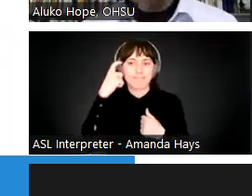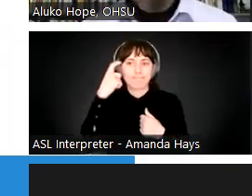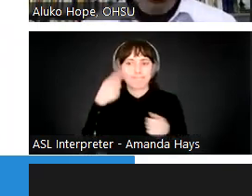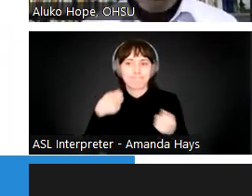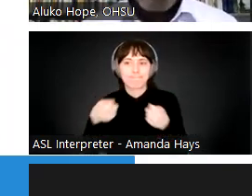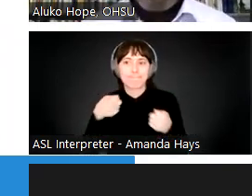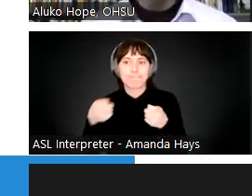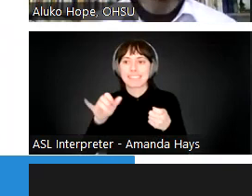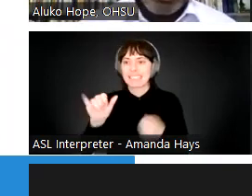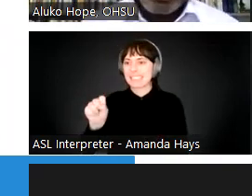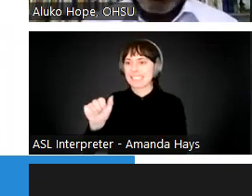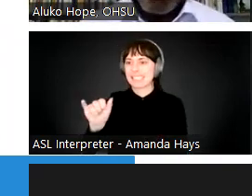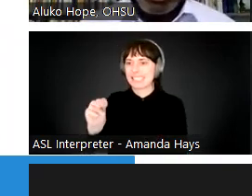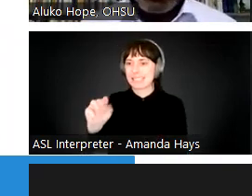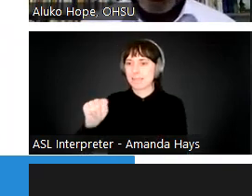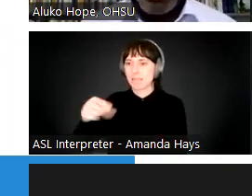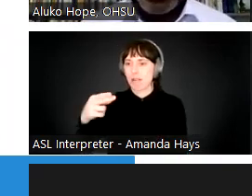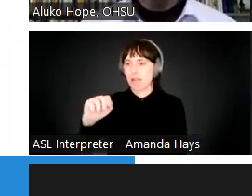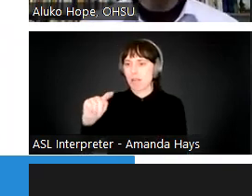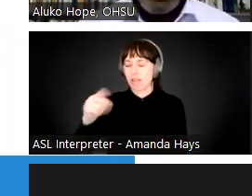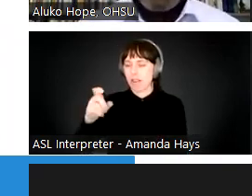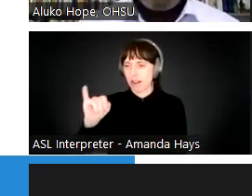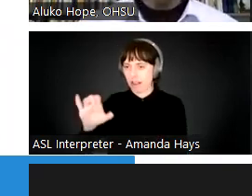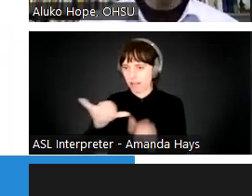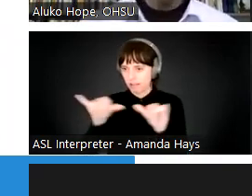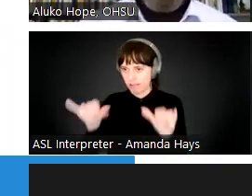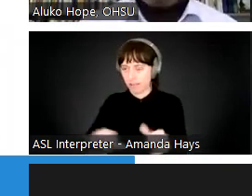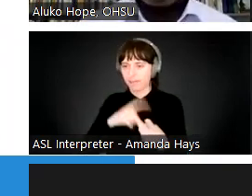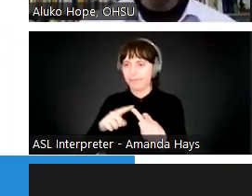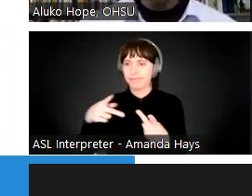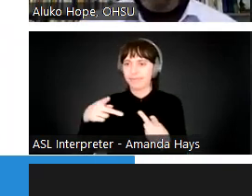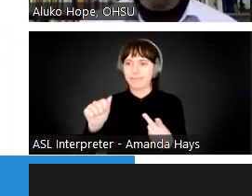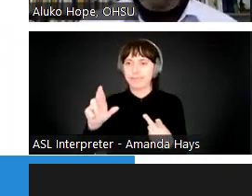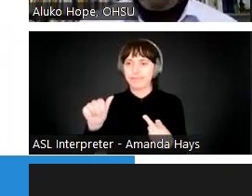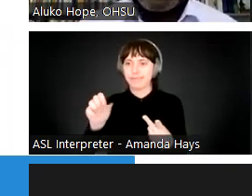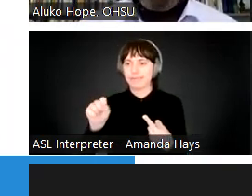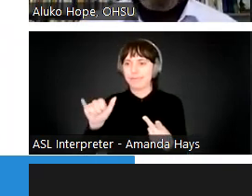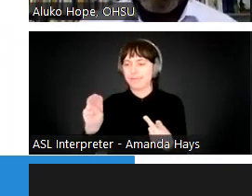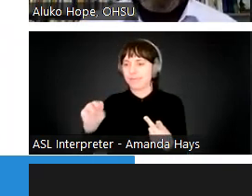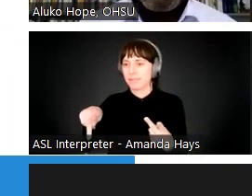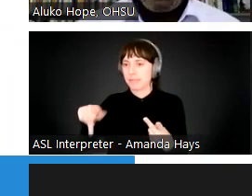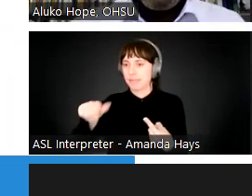system and the parasympathetic system and the balance between it. And I think when we pick that up, I think it gives us